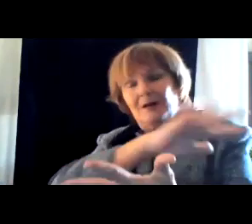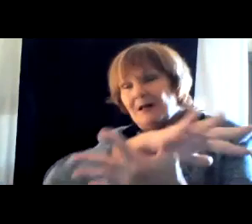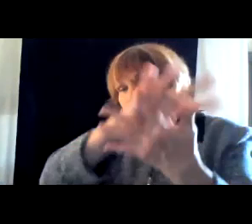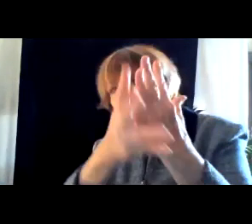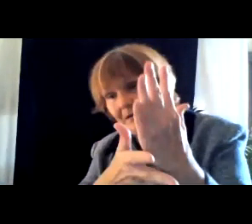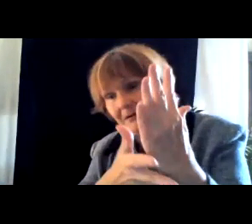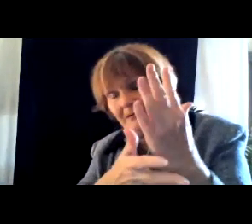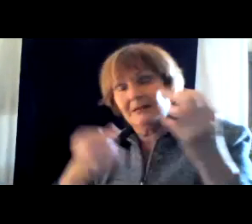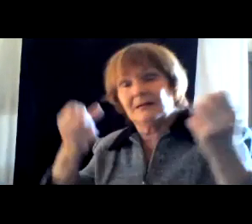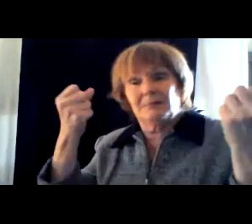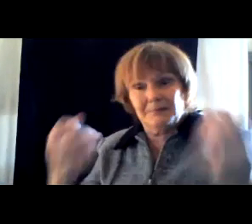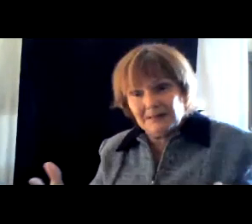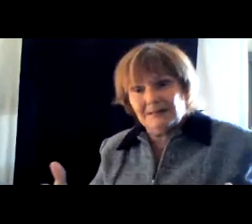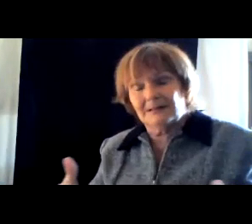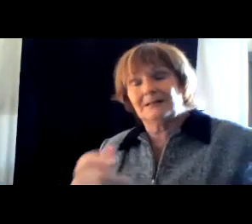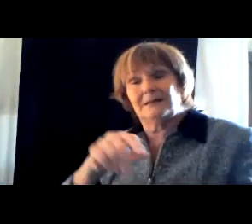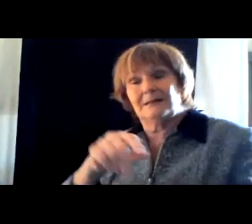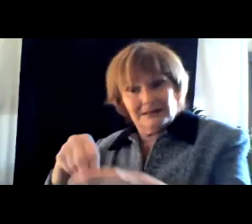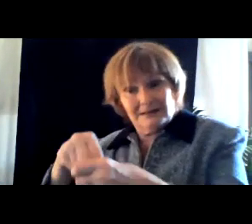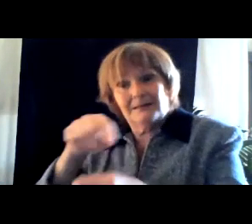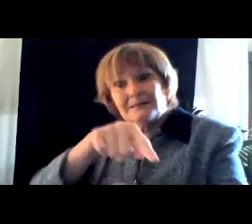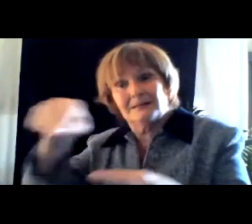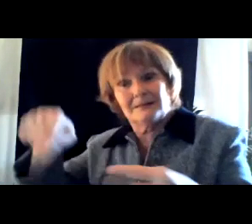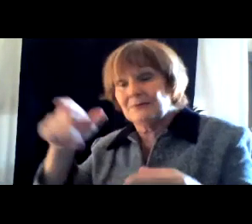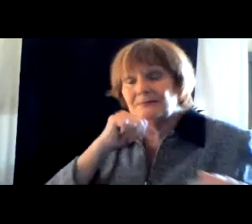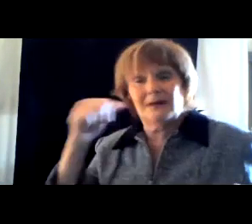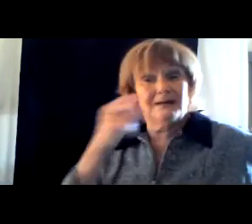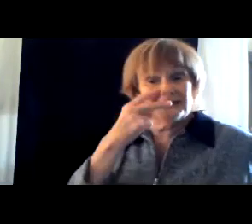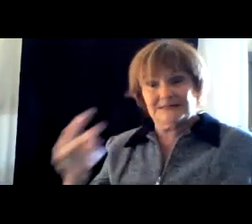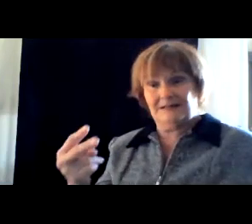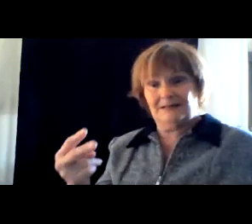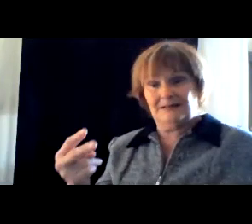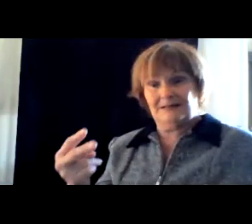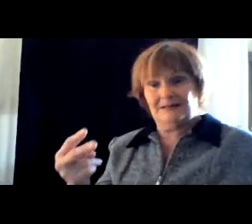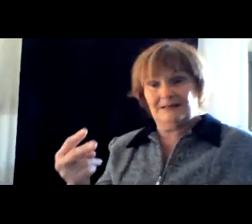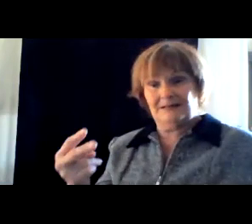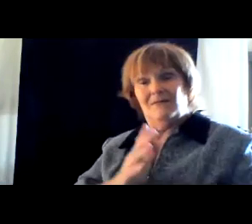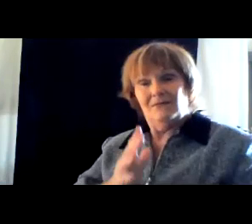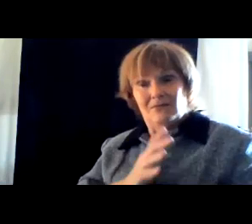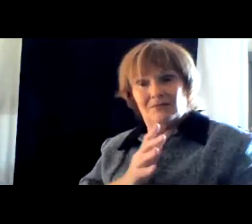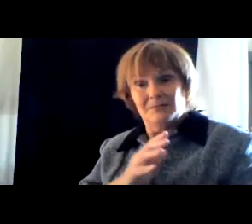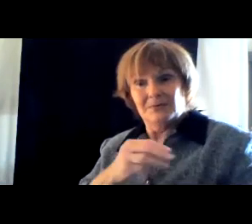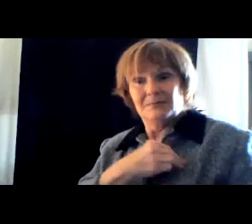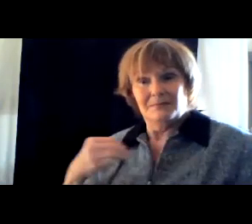and activated in those areas, but you won't see them as a formal member of a disability organization. I'm a Black lesbian.